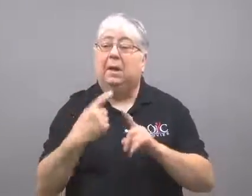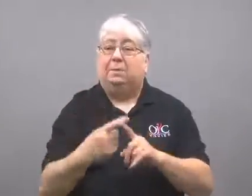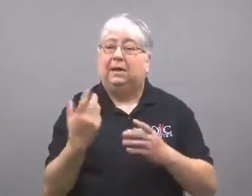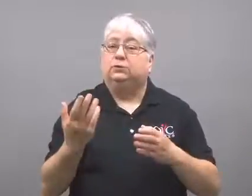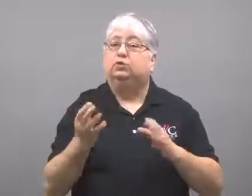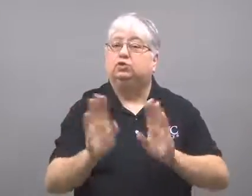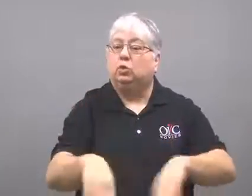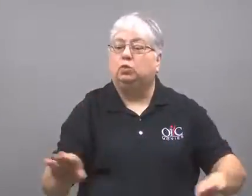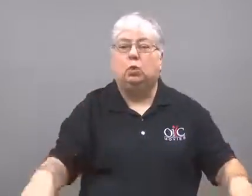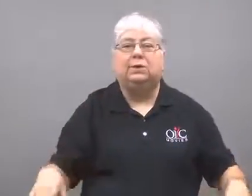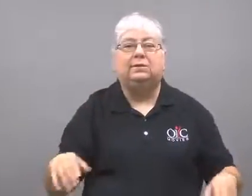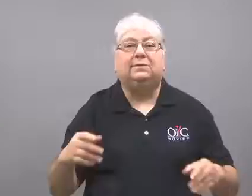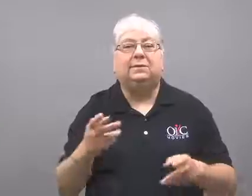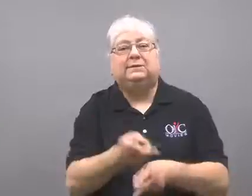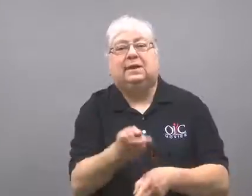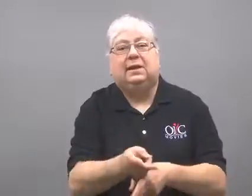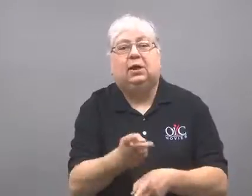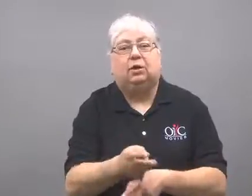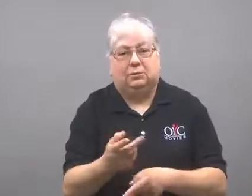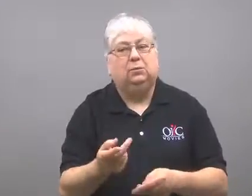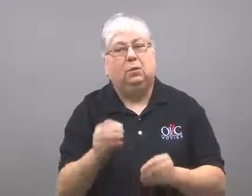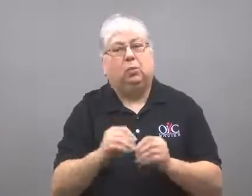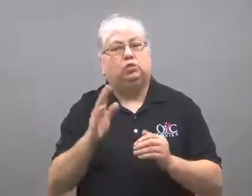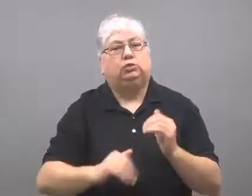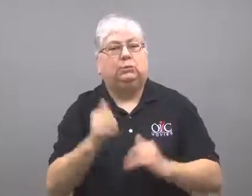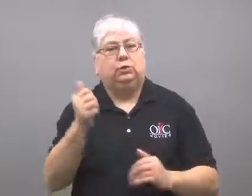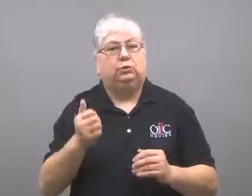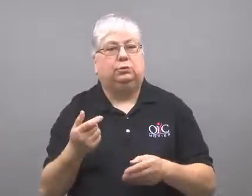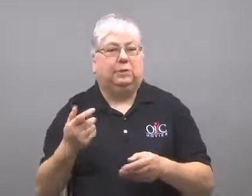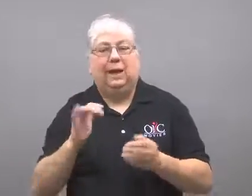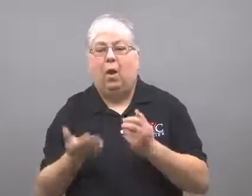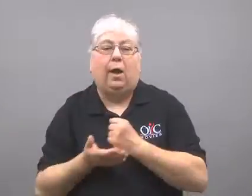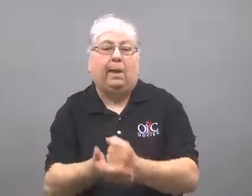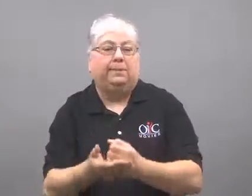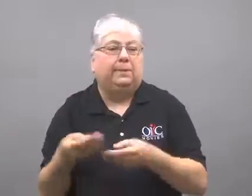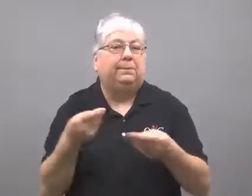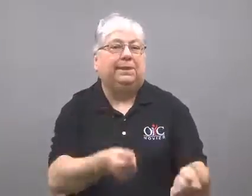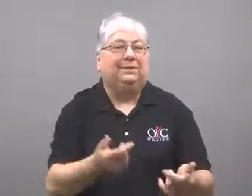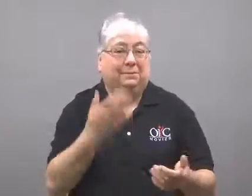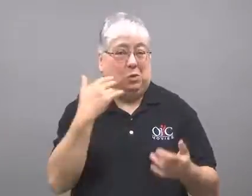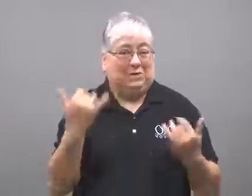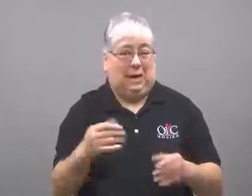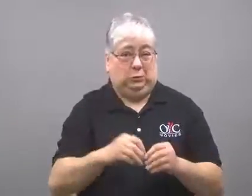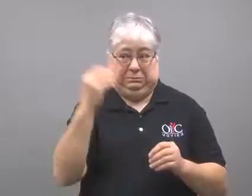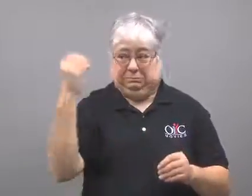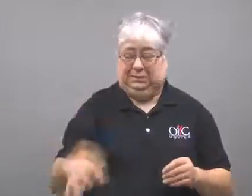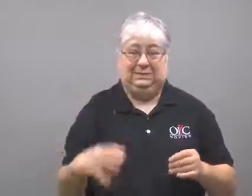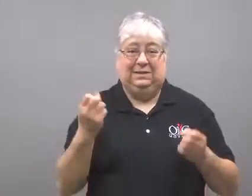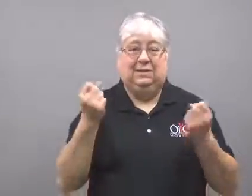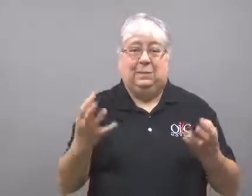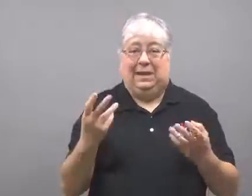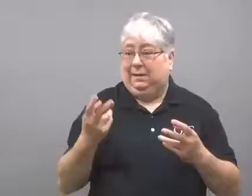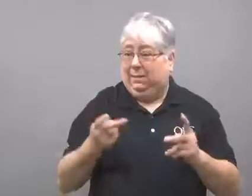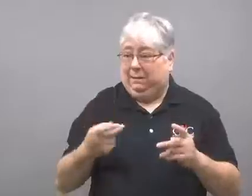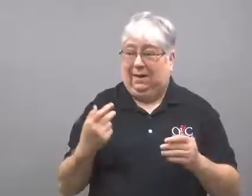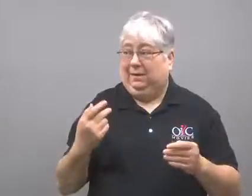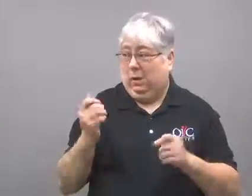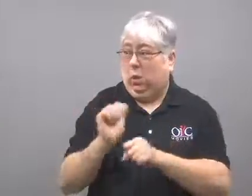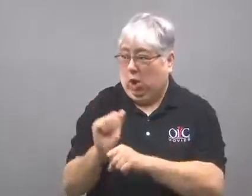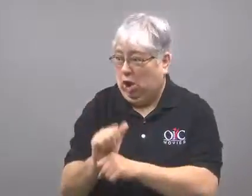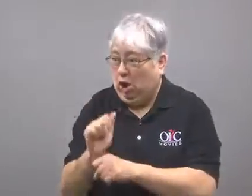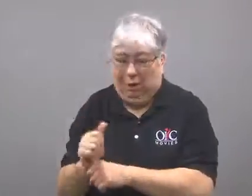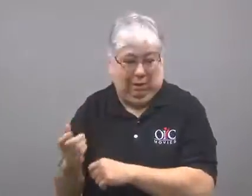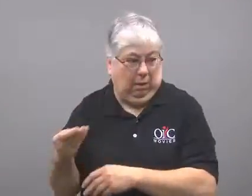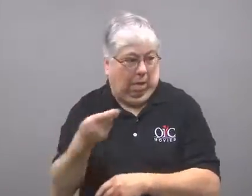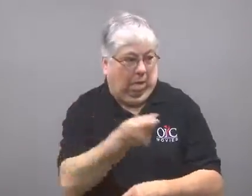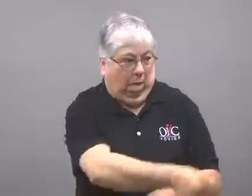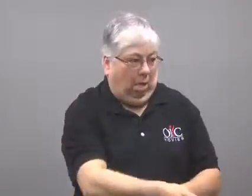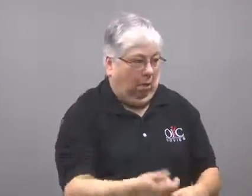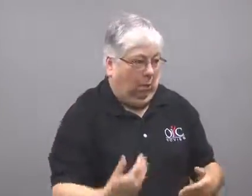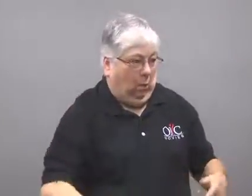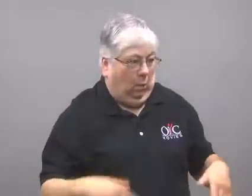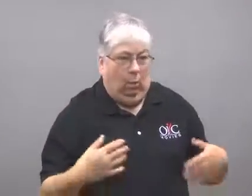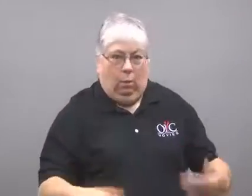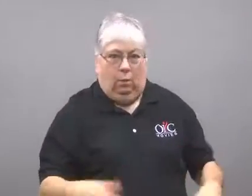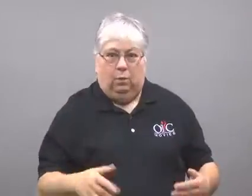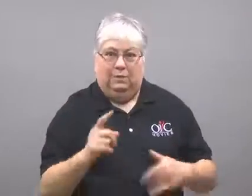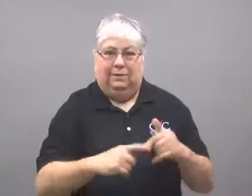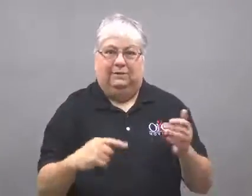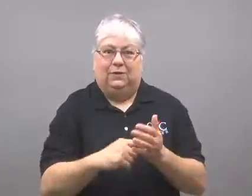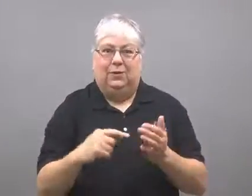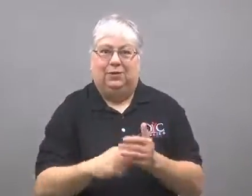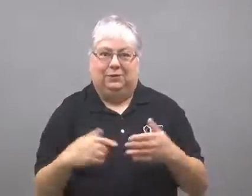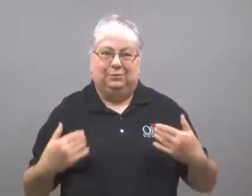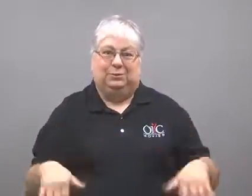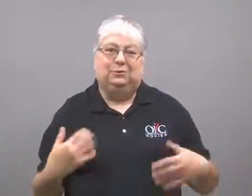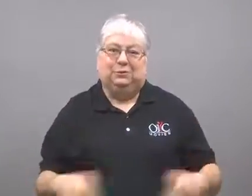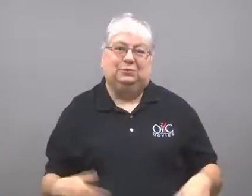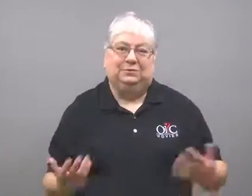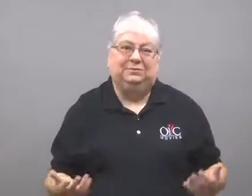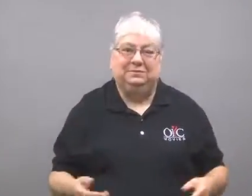She also supports affordable child care, which many working families can't afford.